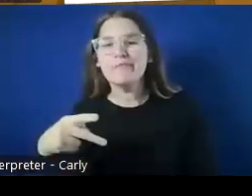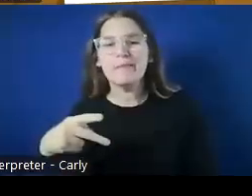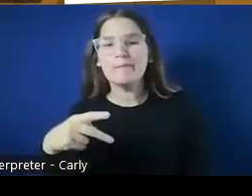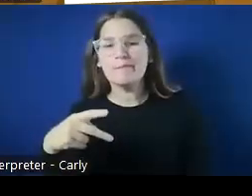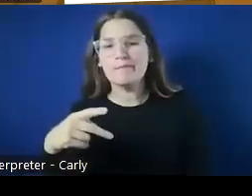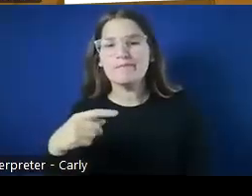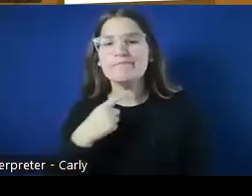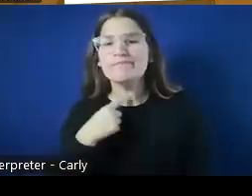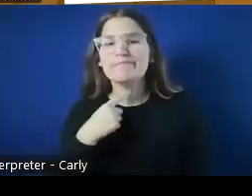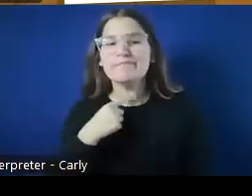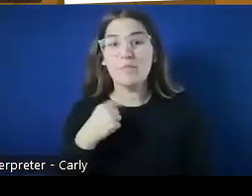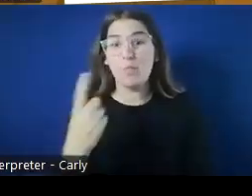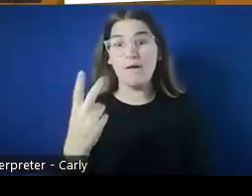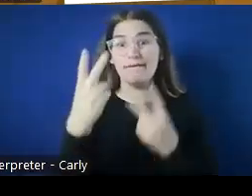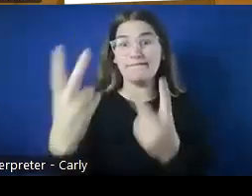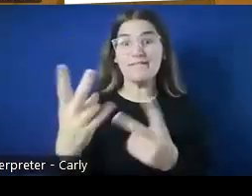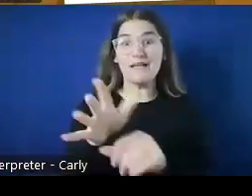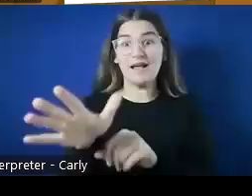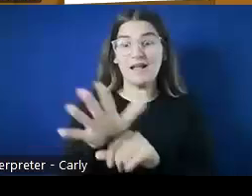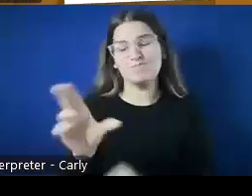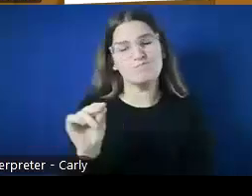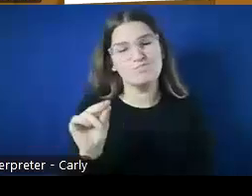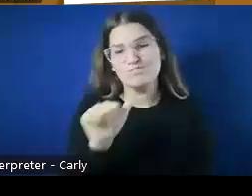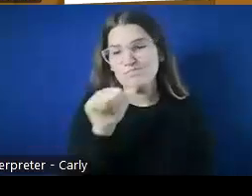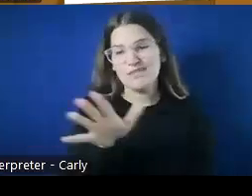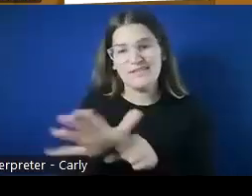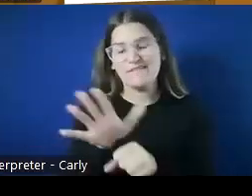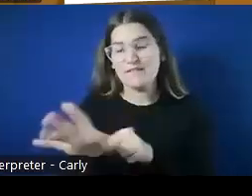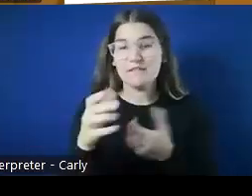like solve the problem uh that we're going to prescribe antibiotics and the kids's going to